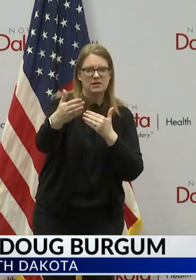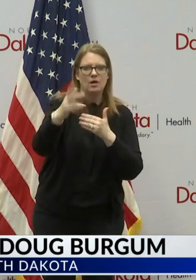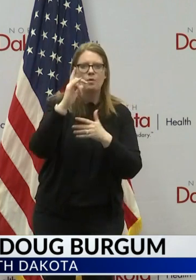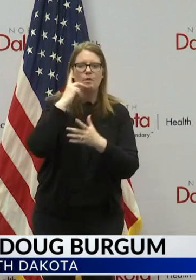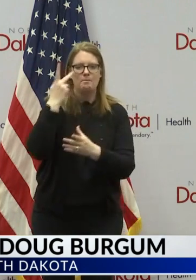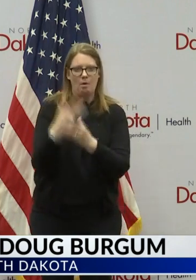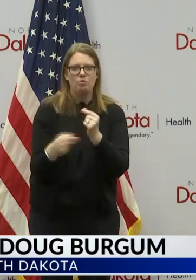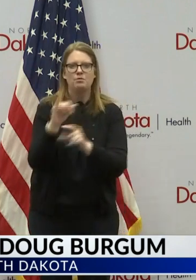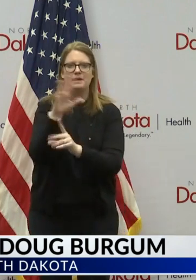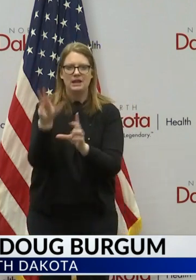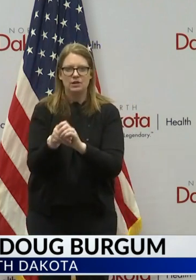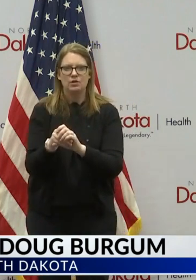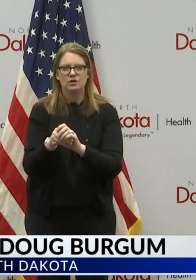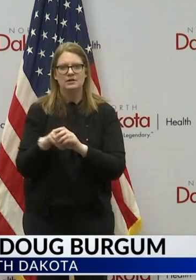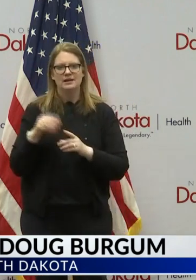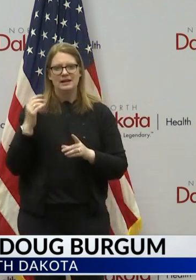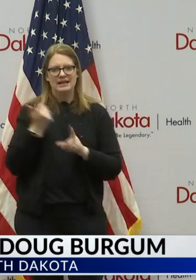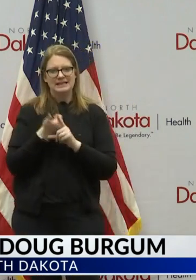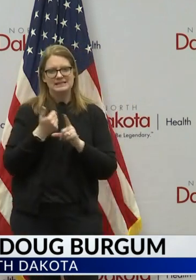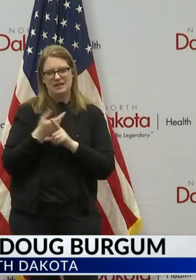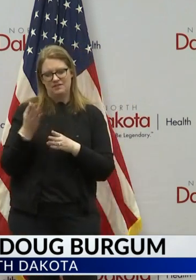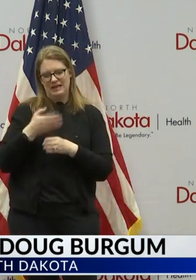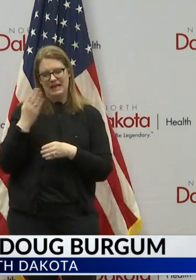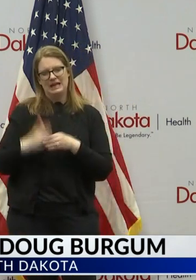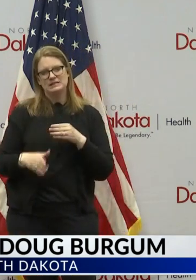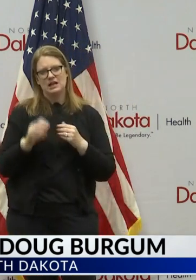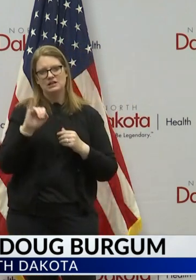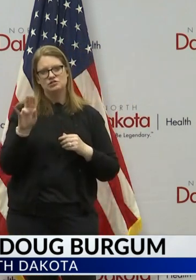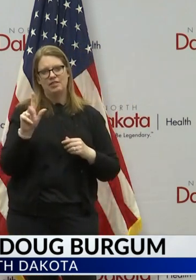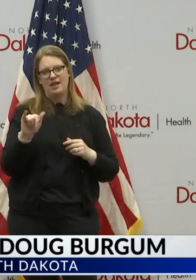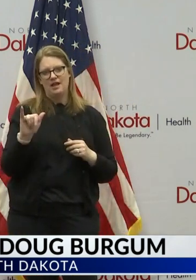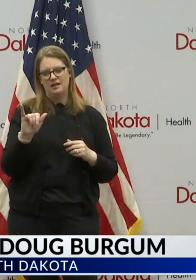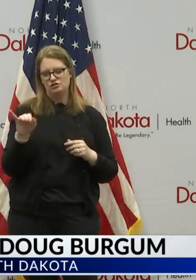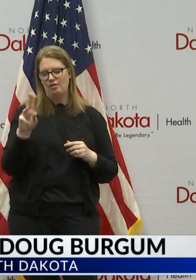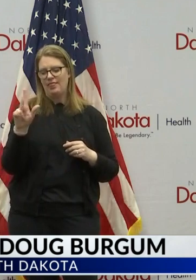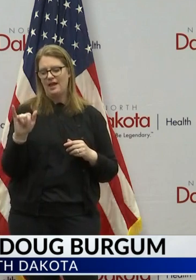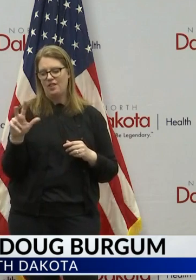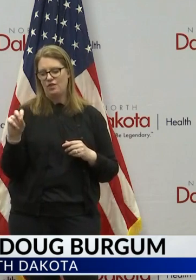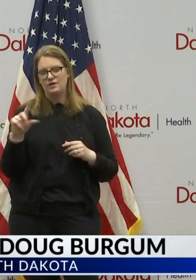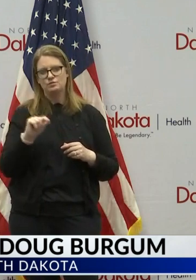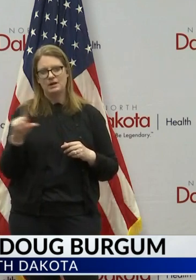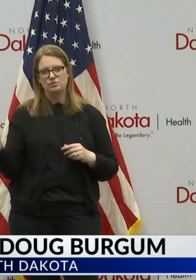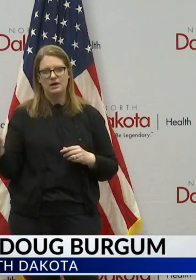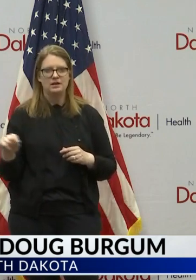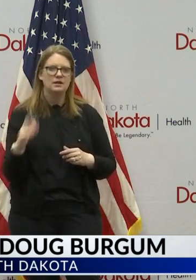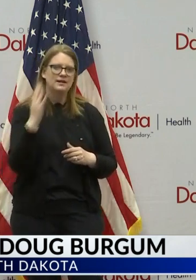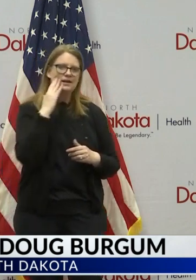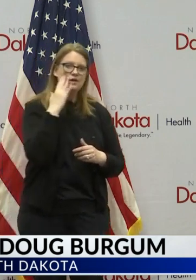ADDITIONAL PAYMENT WILL BE ADDED TO ALL OF THE BENEFITS GOING FORWARD UP AND UNTIL THAT EXPIRES ON JULY 30th,